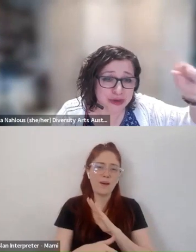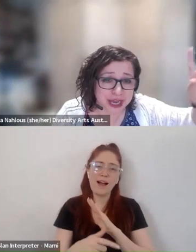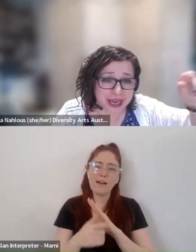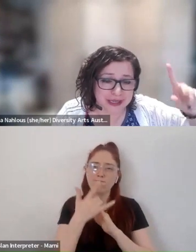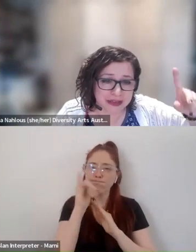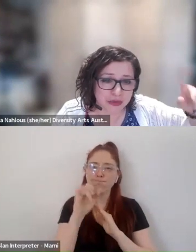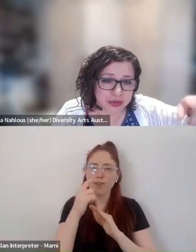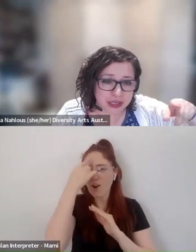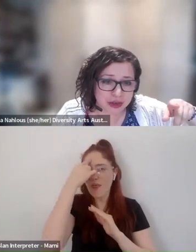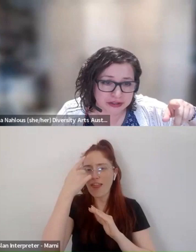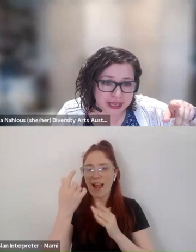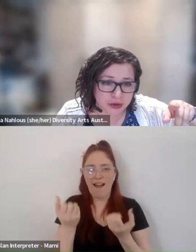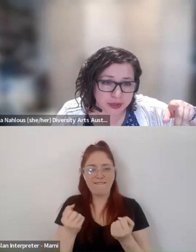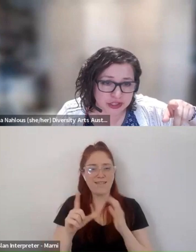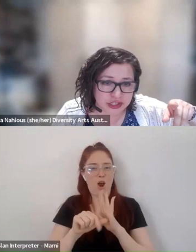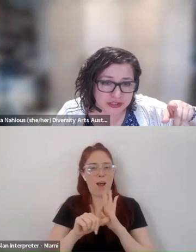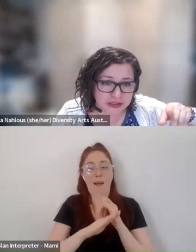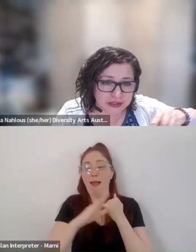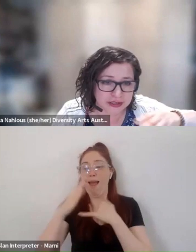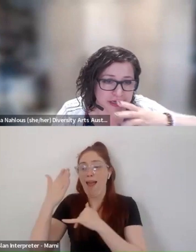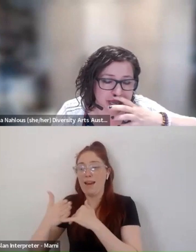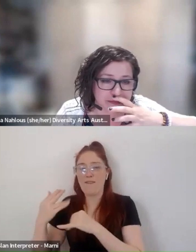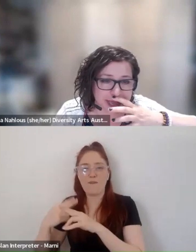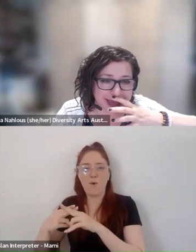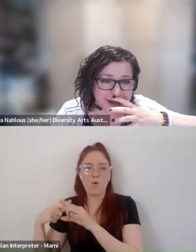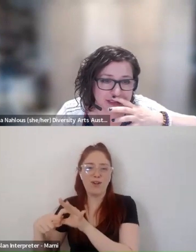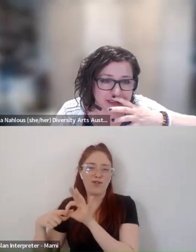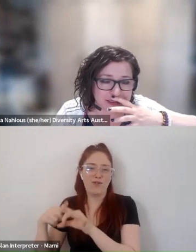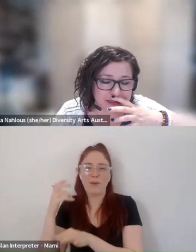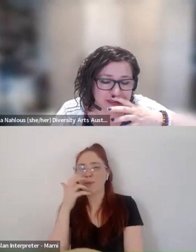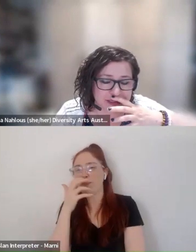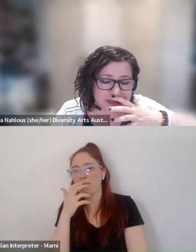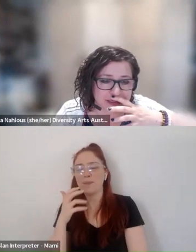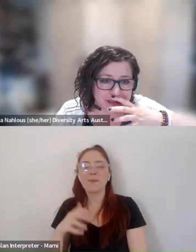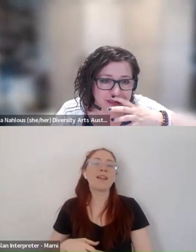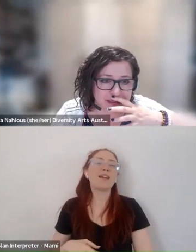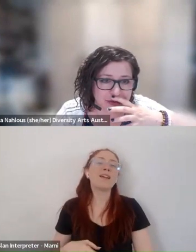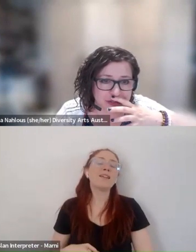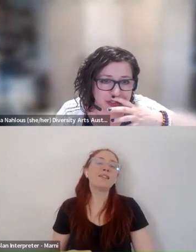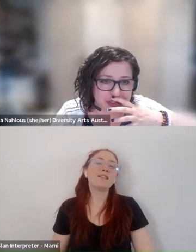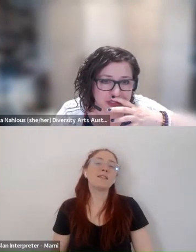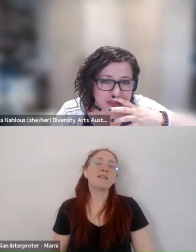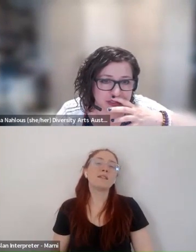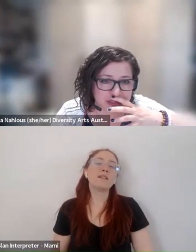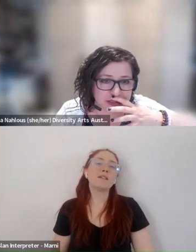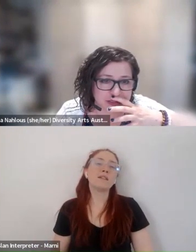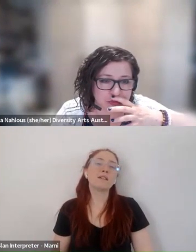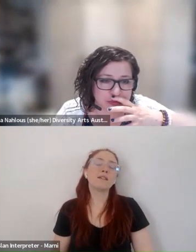want to ask, I want to go to that question about, Gosh, what